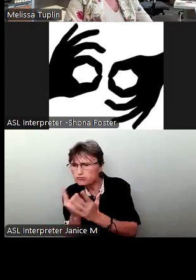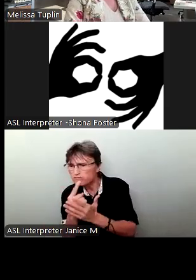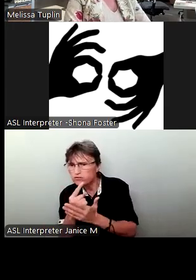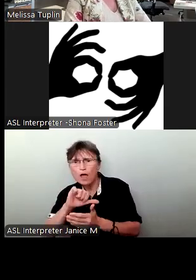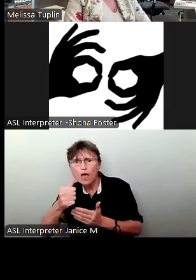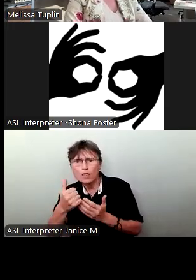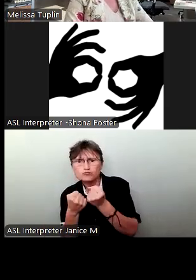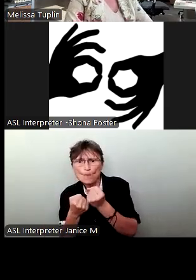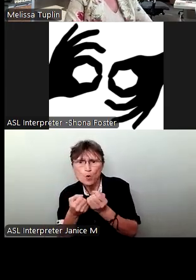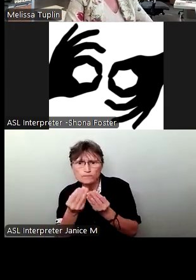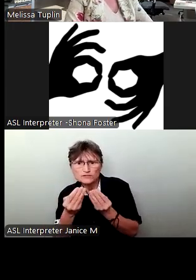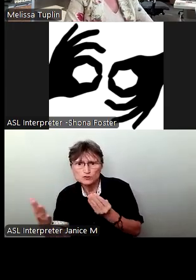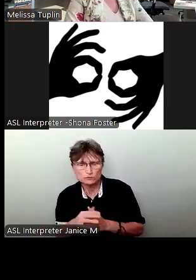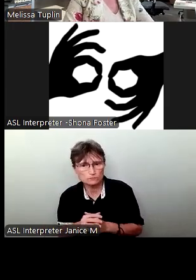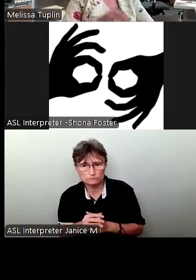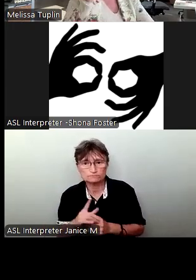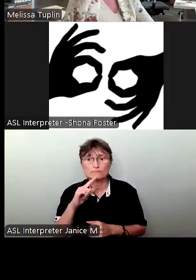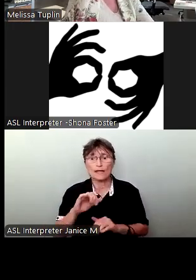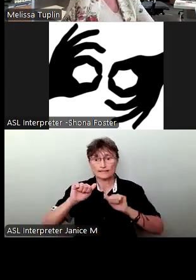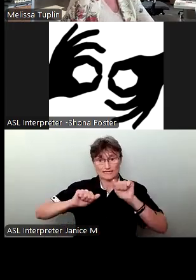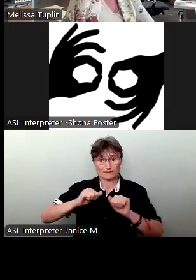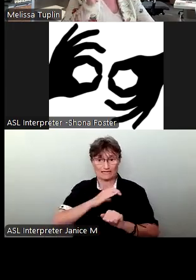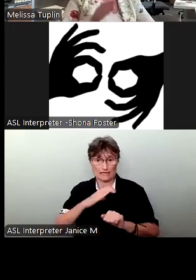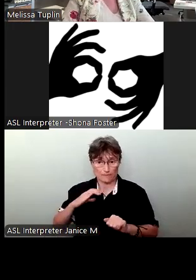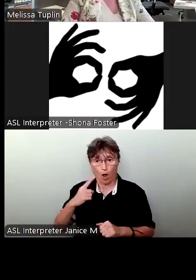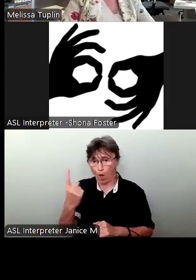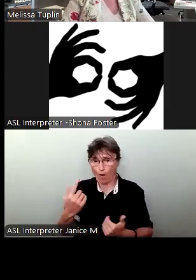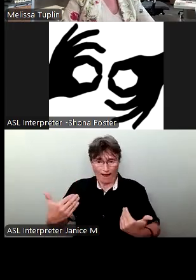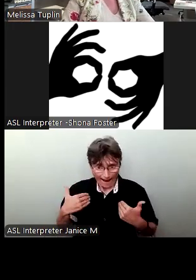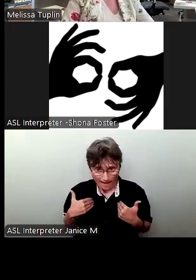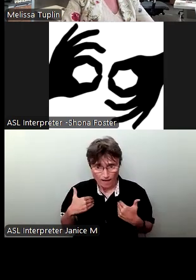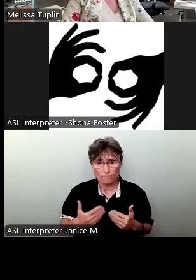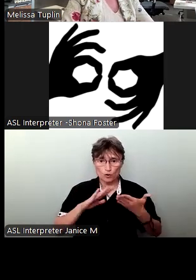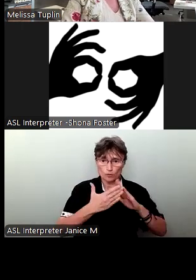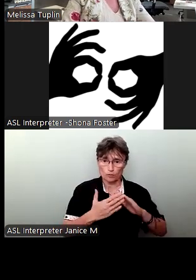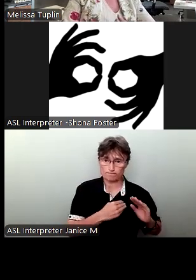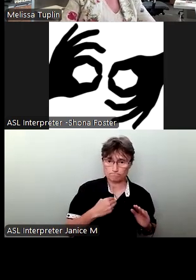Assessment committees are always made up of community members and arts professionals, but it